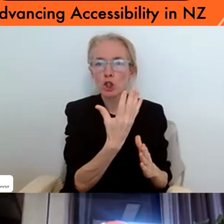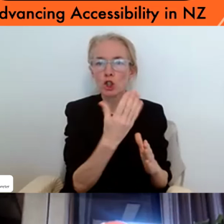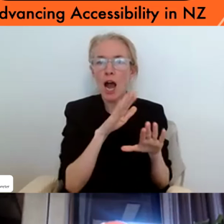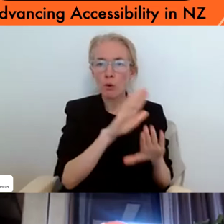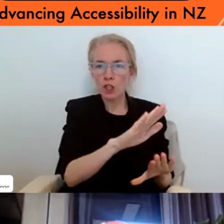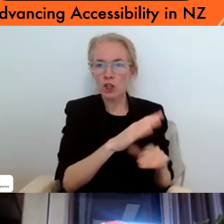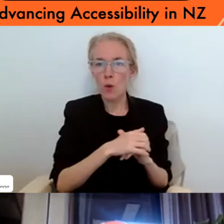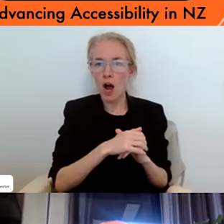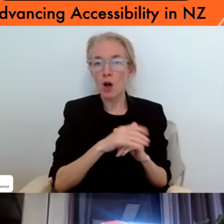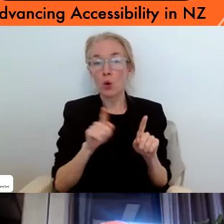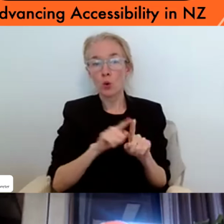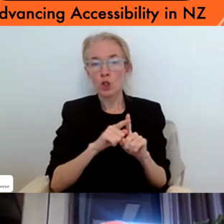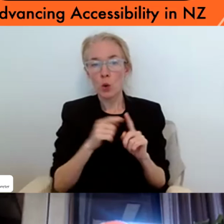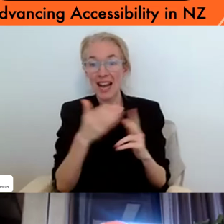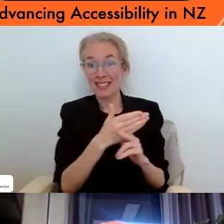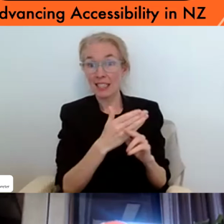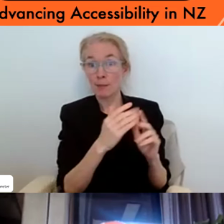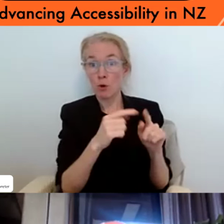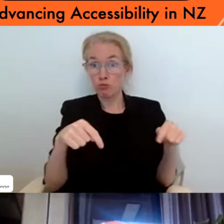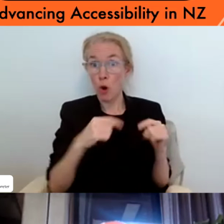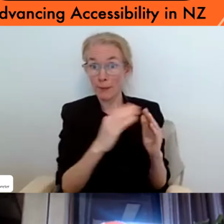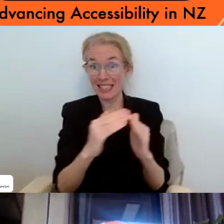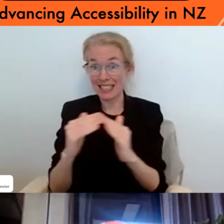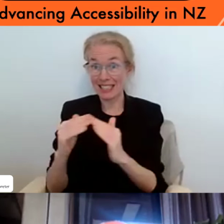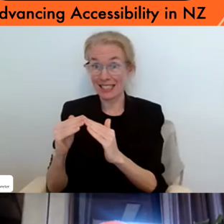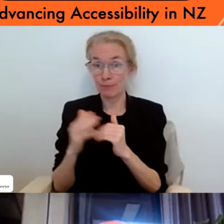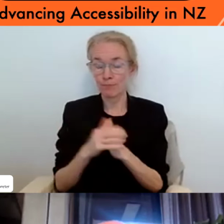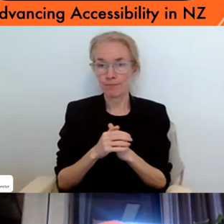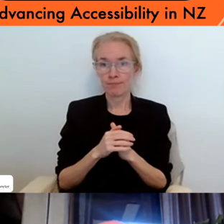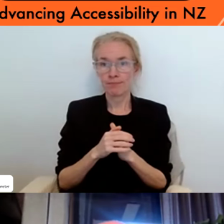we've worked with before. And just listening to the room and obviously